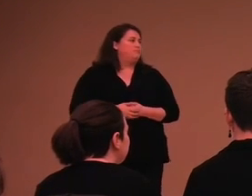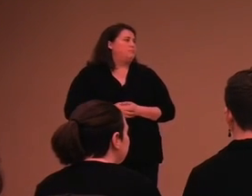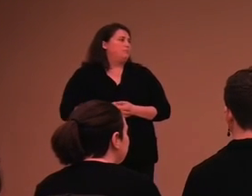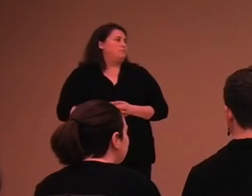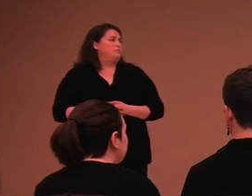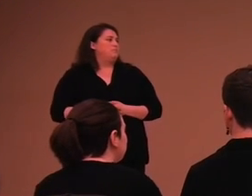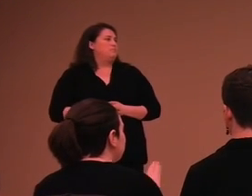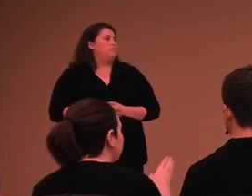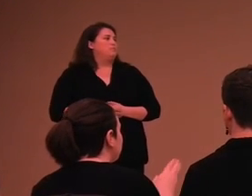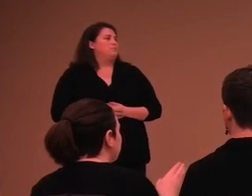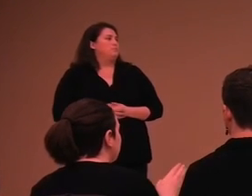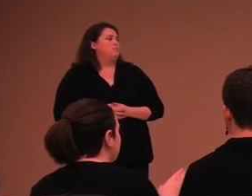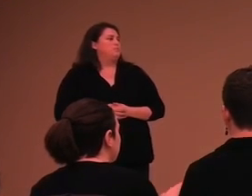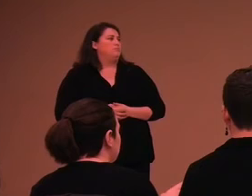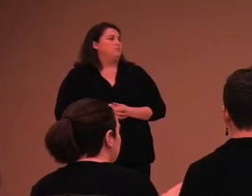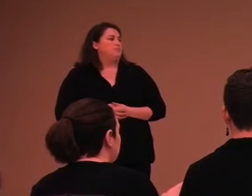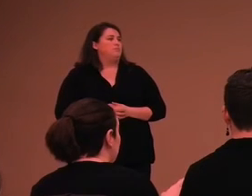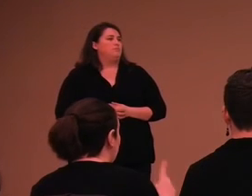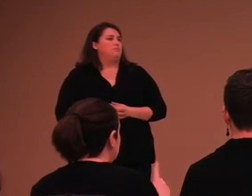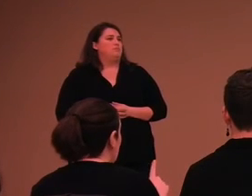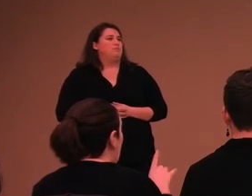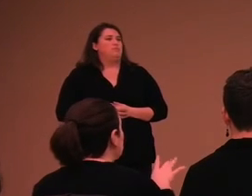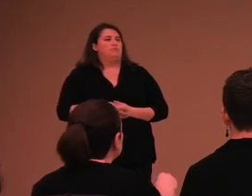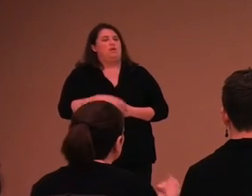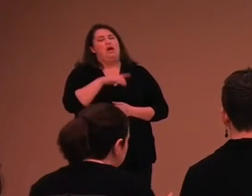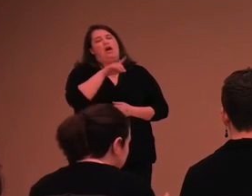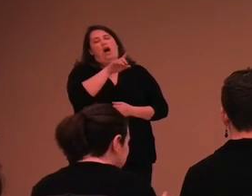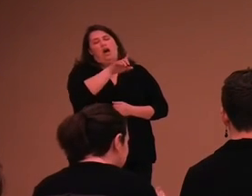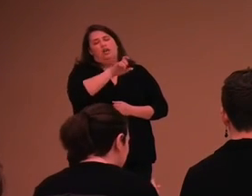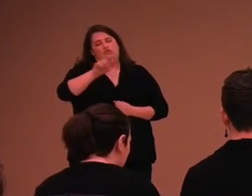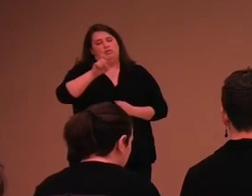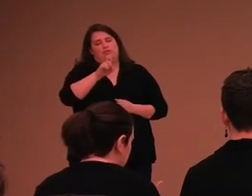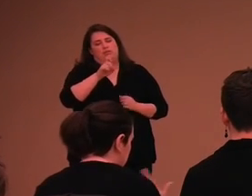Can easily say hundreds? because